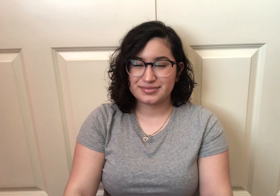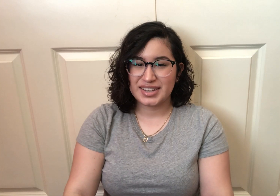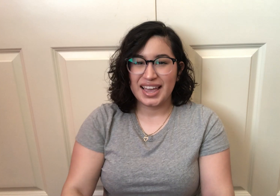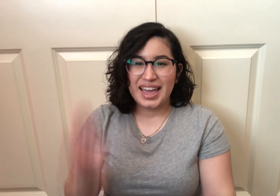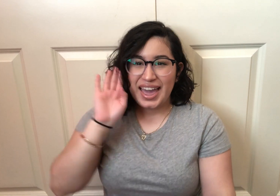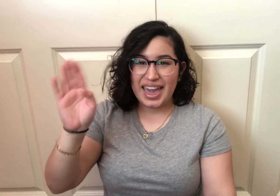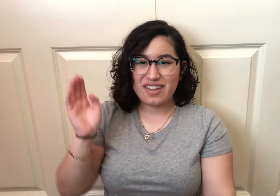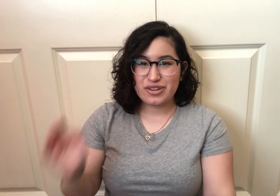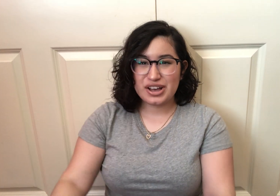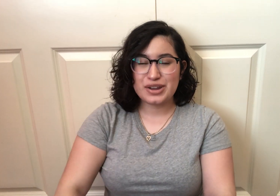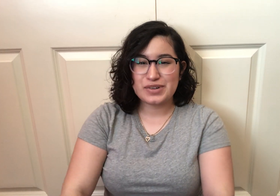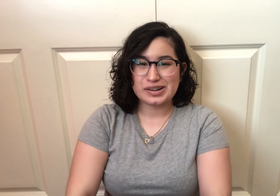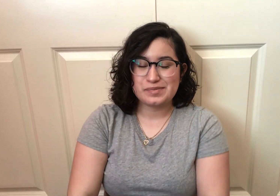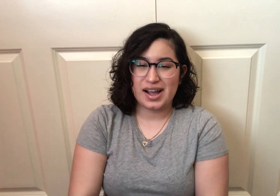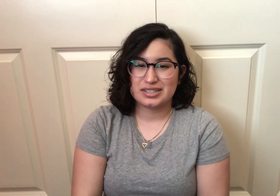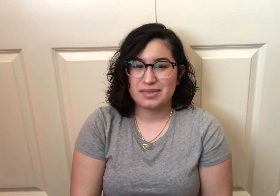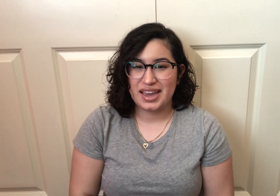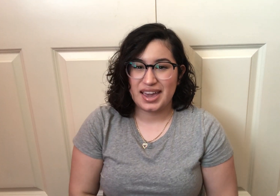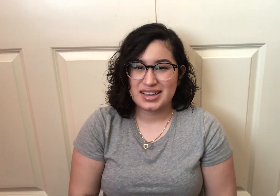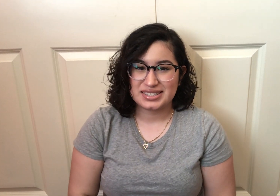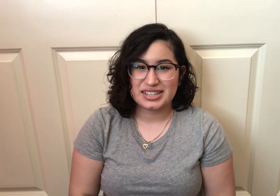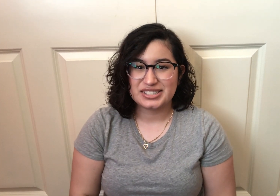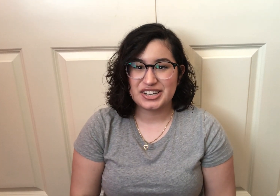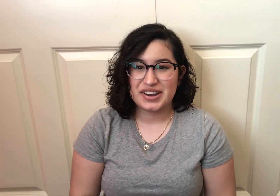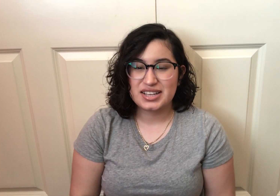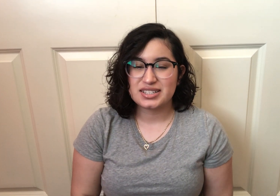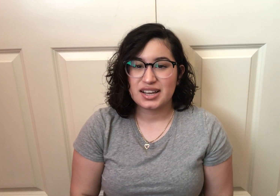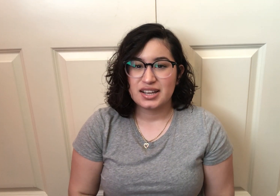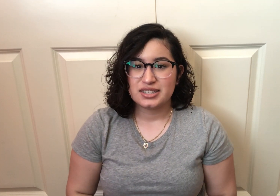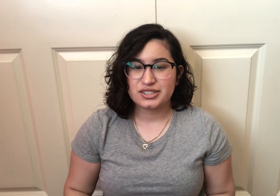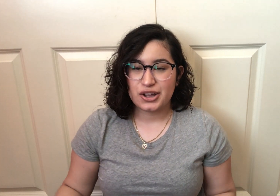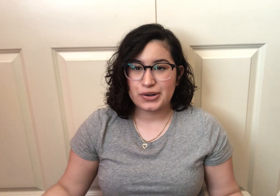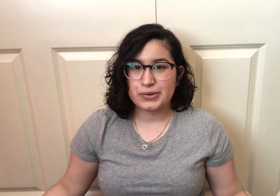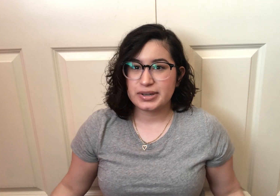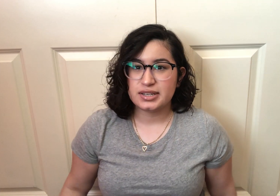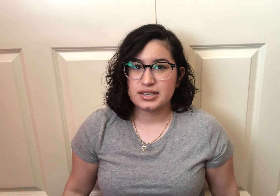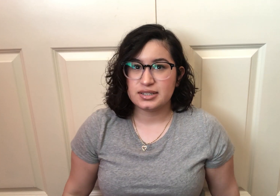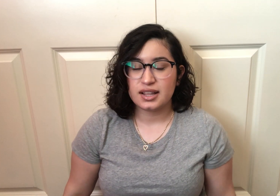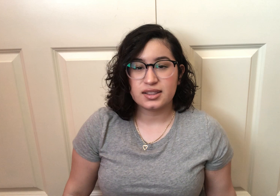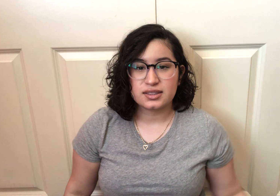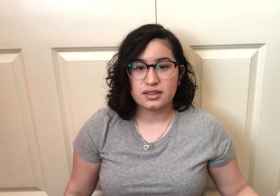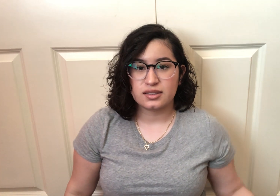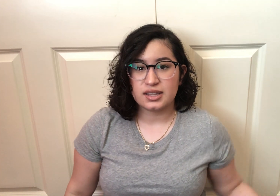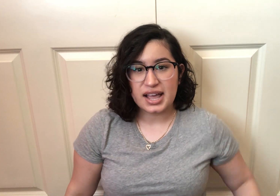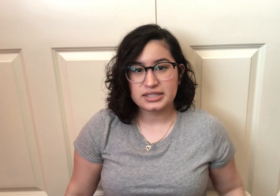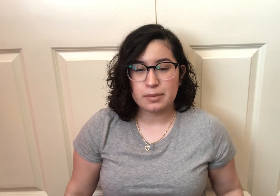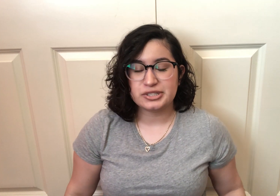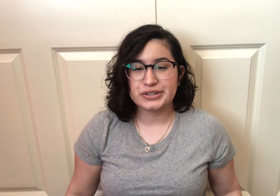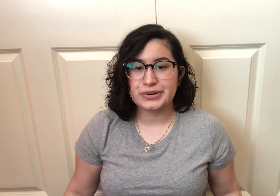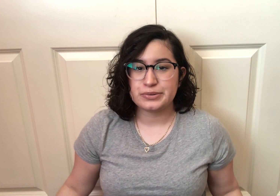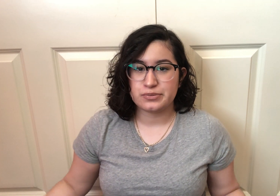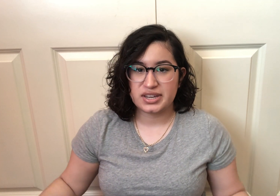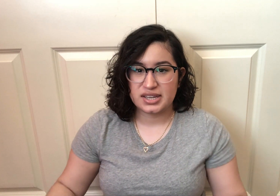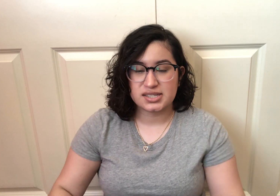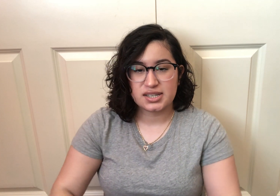Hey everyone! Welcome back to my ASL series! So in the last episode we did